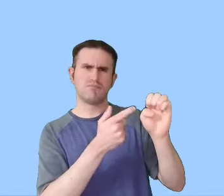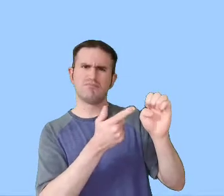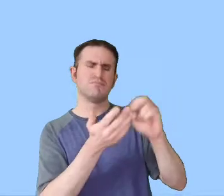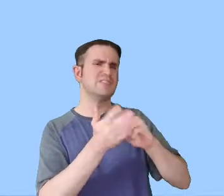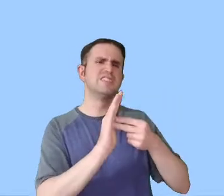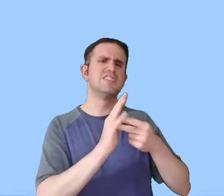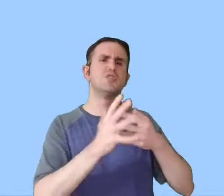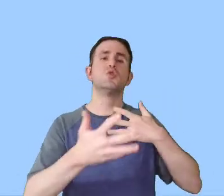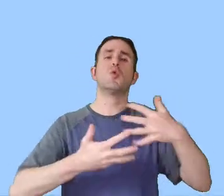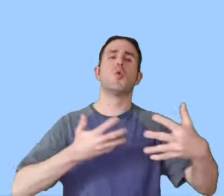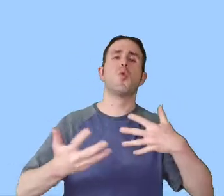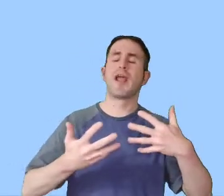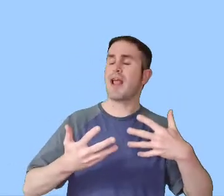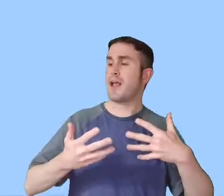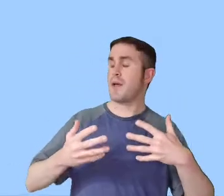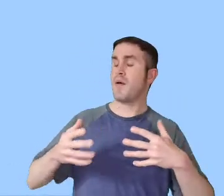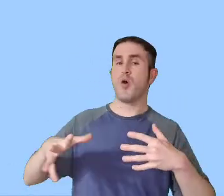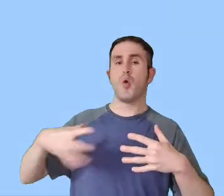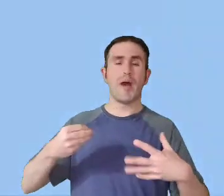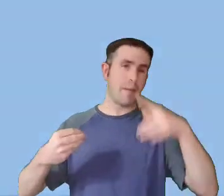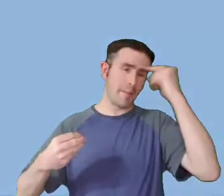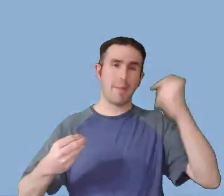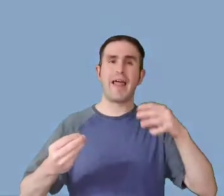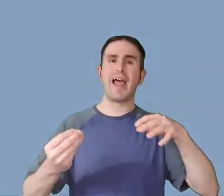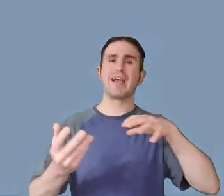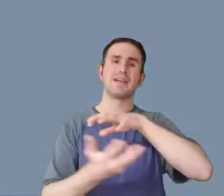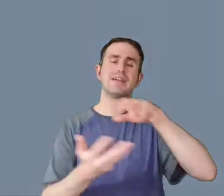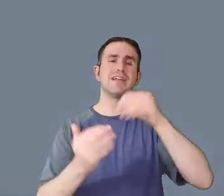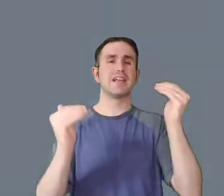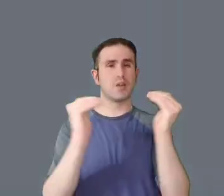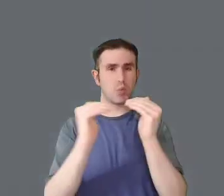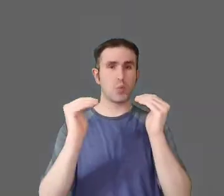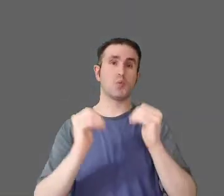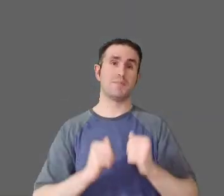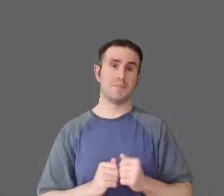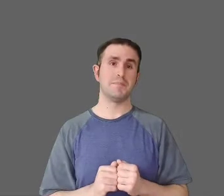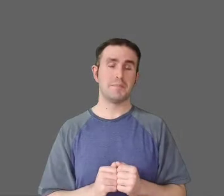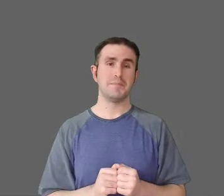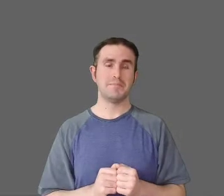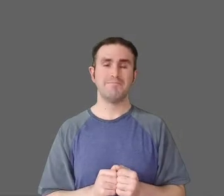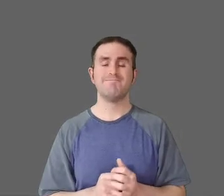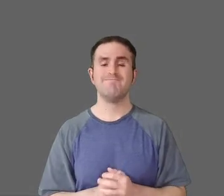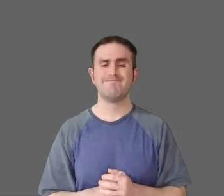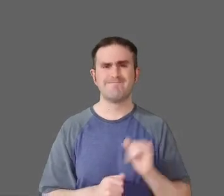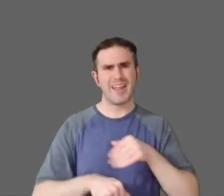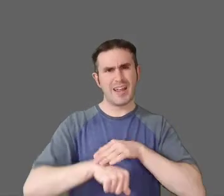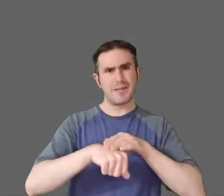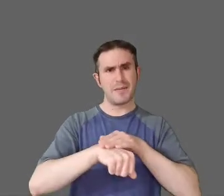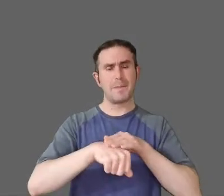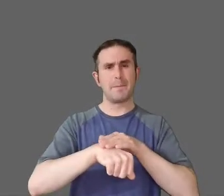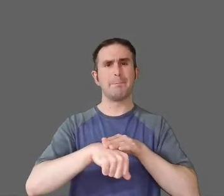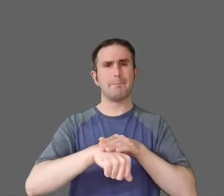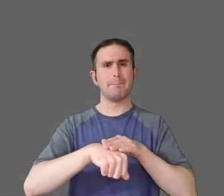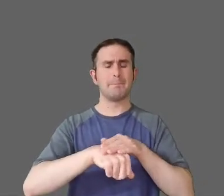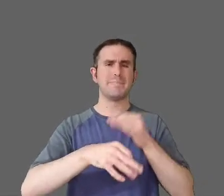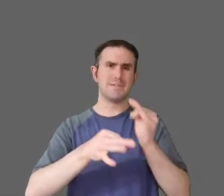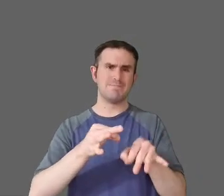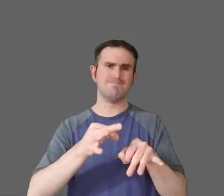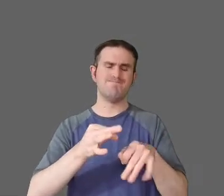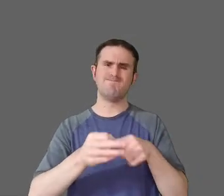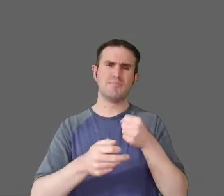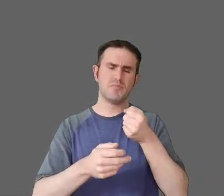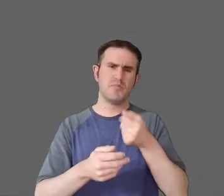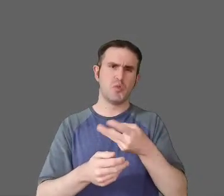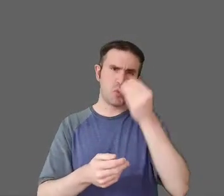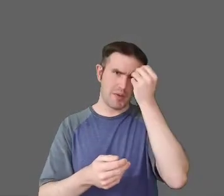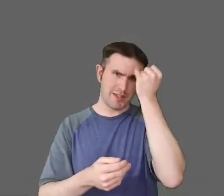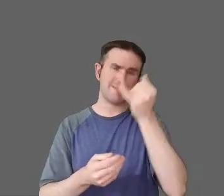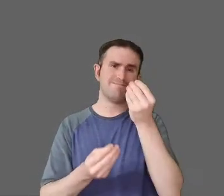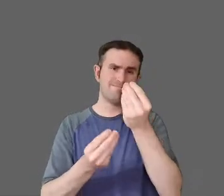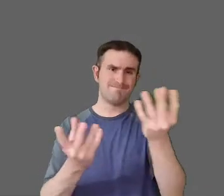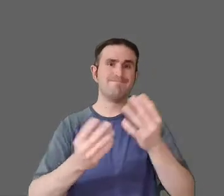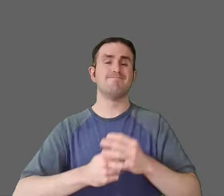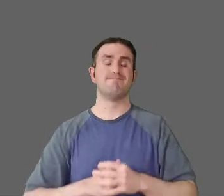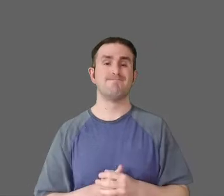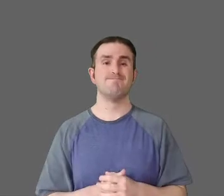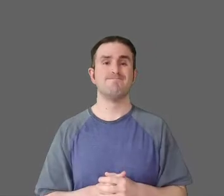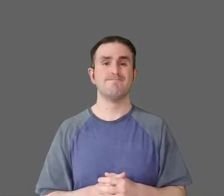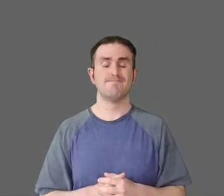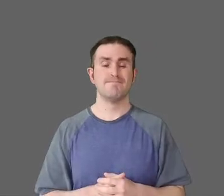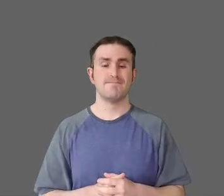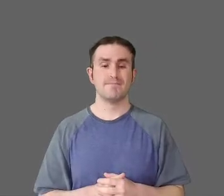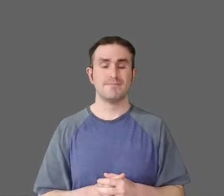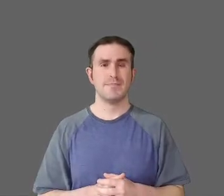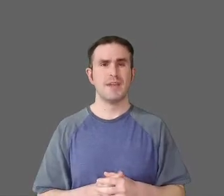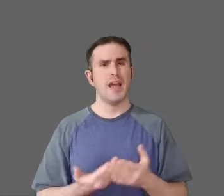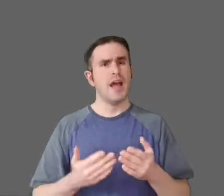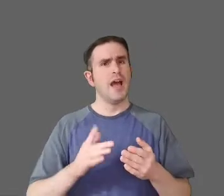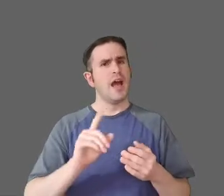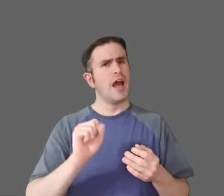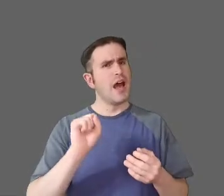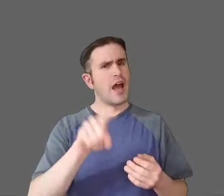to a grayed-out color. So that would be some of your basics! Now, how can color affect our mood?